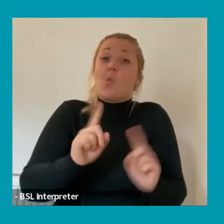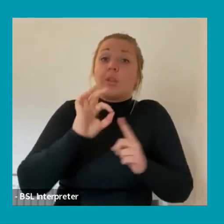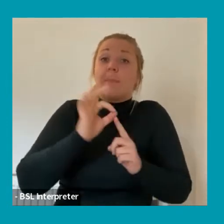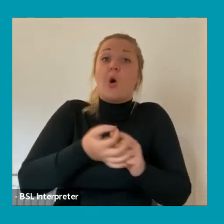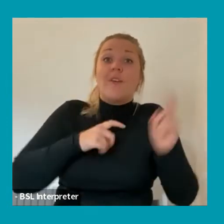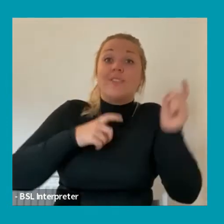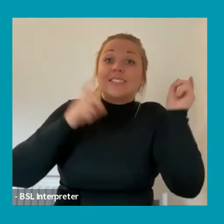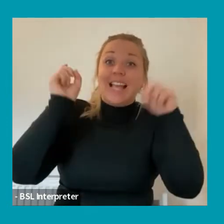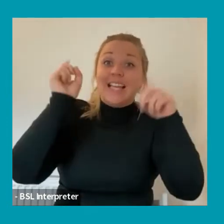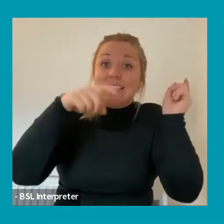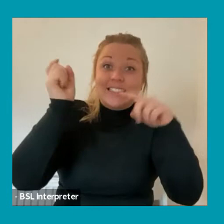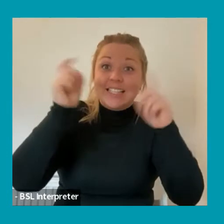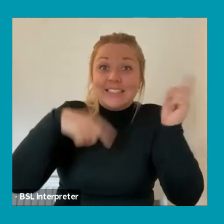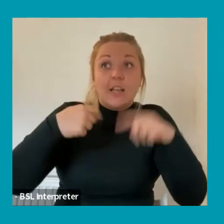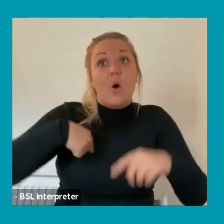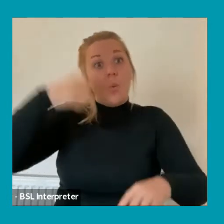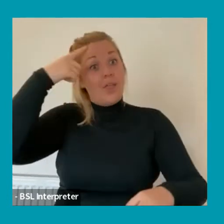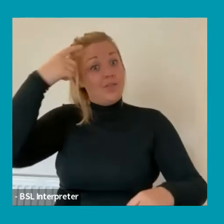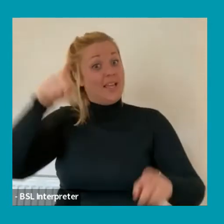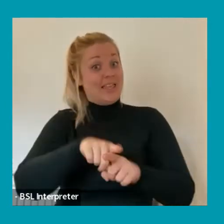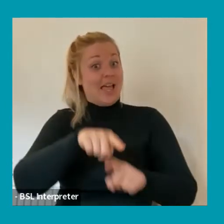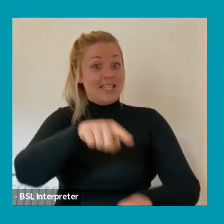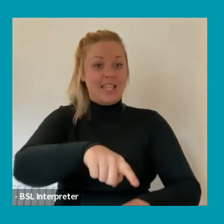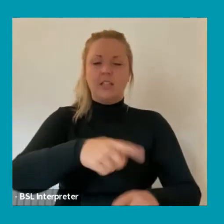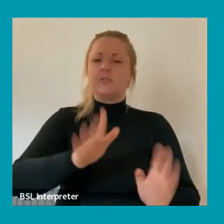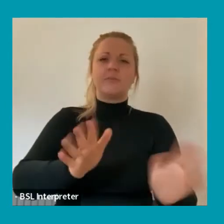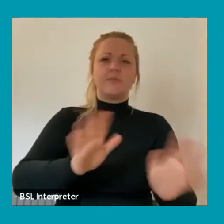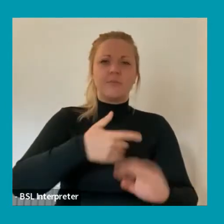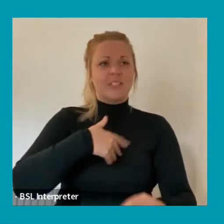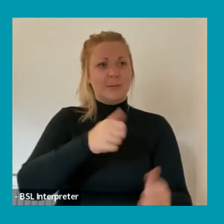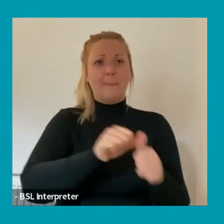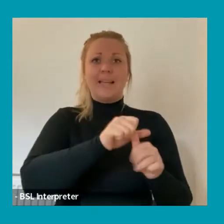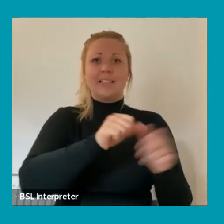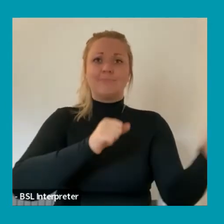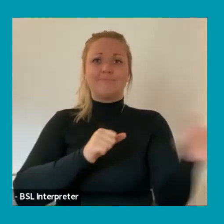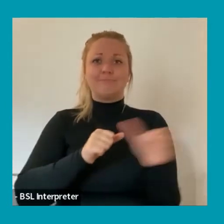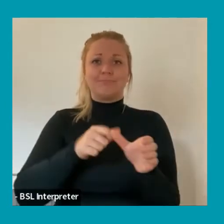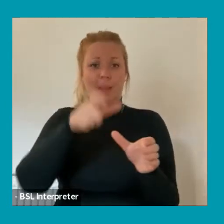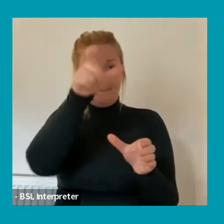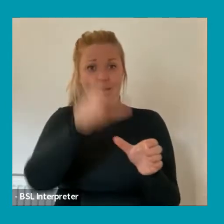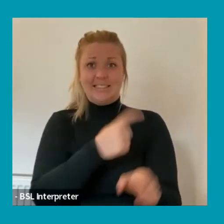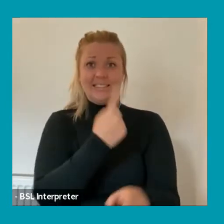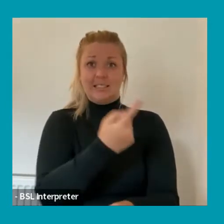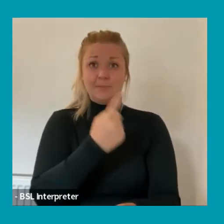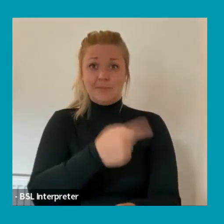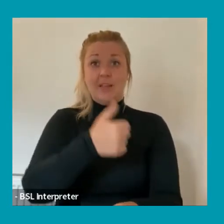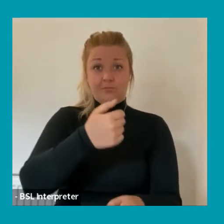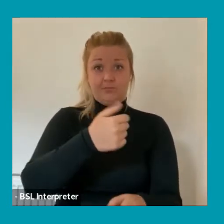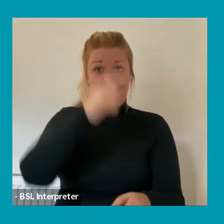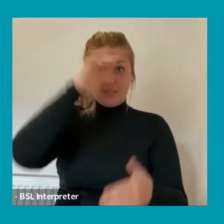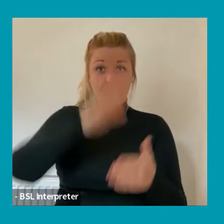Because they live that experience all the time. I think that point you make about bringing people in at the beginnings.